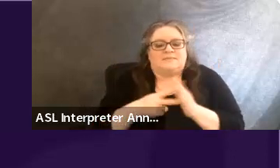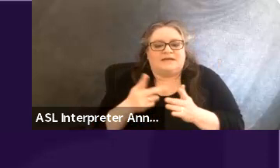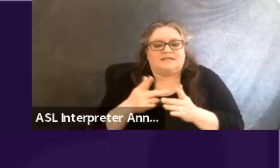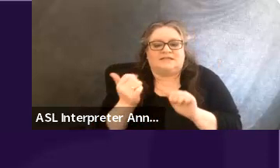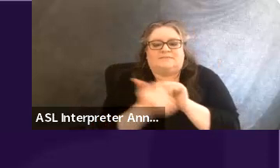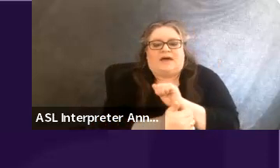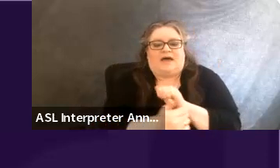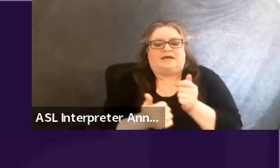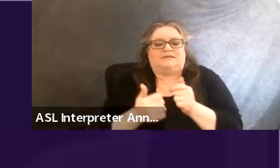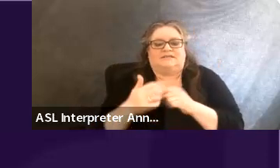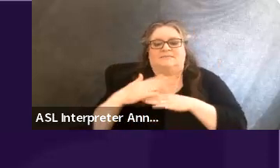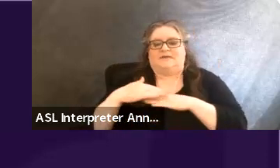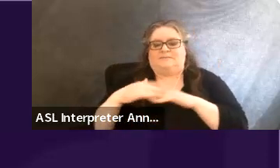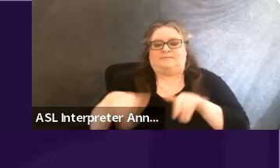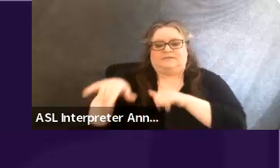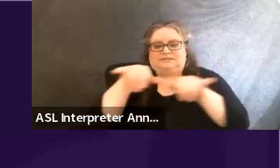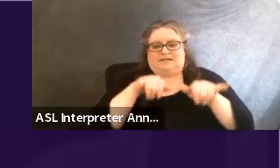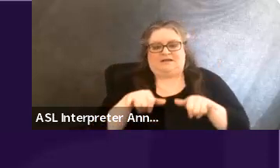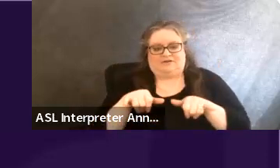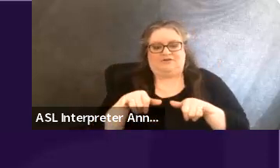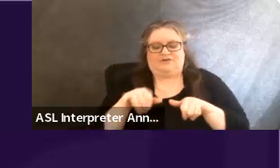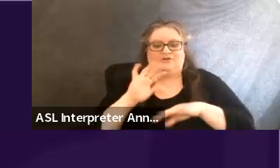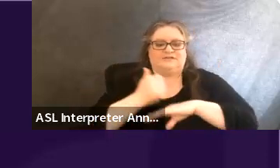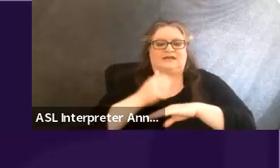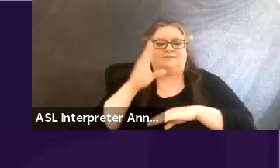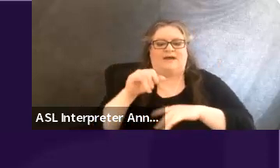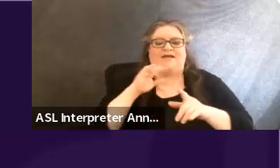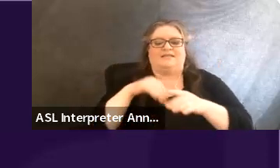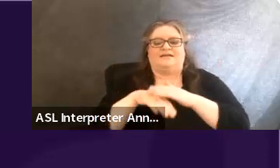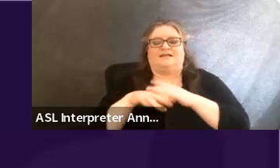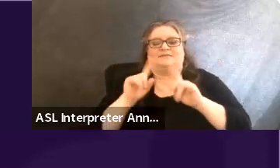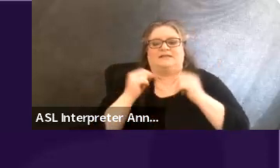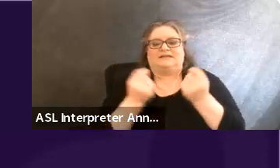the minimum standard set by the accessibility team. On the screenshot,